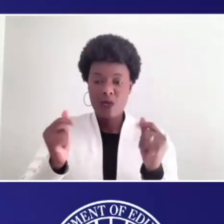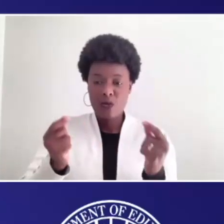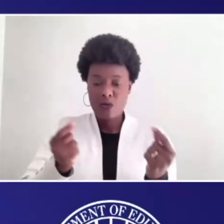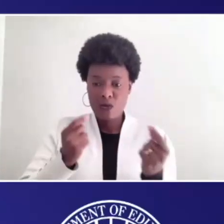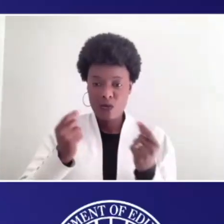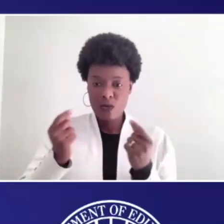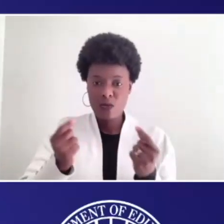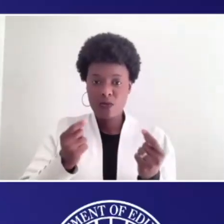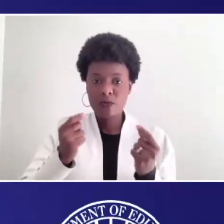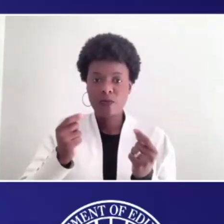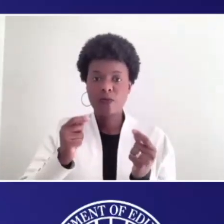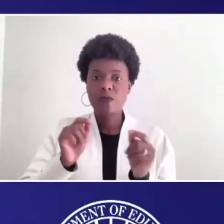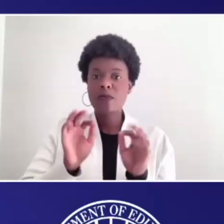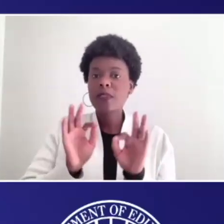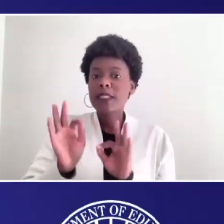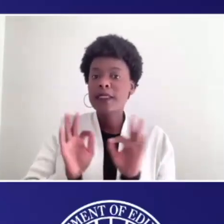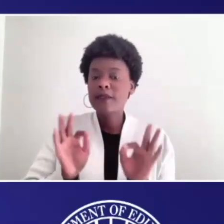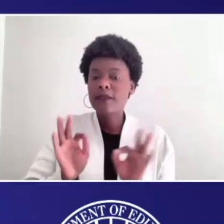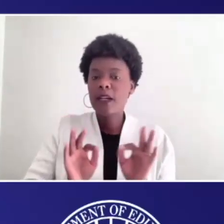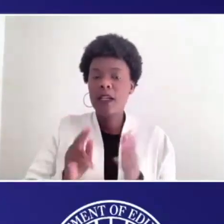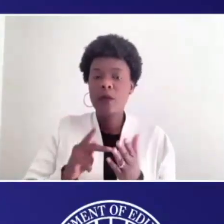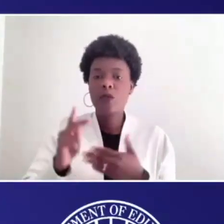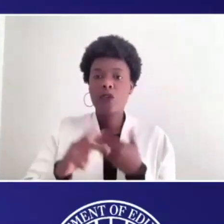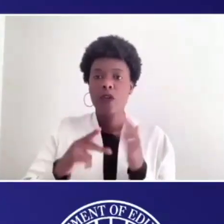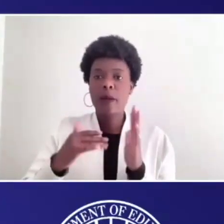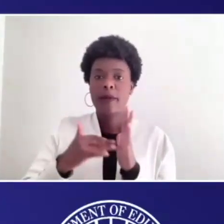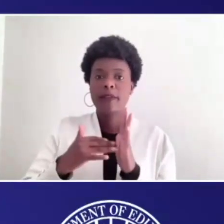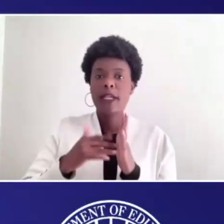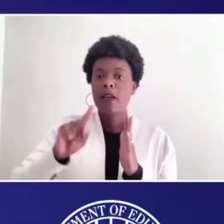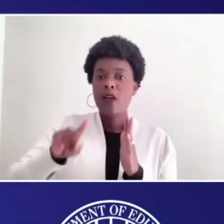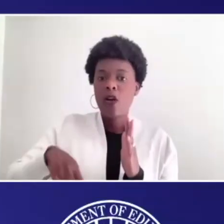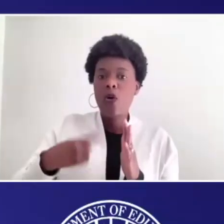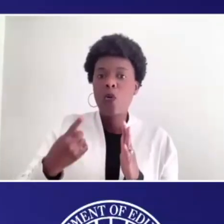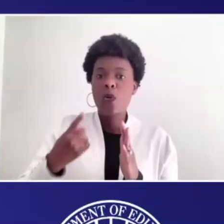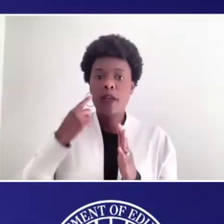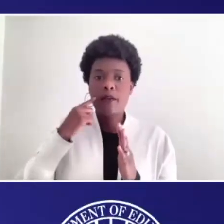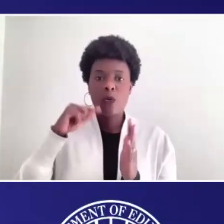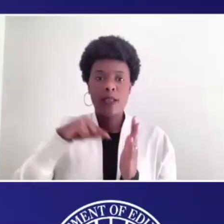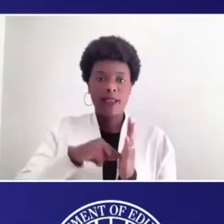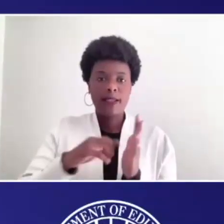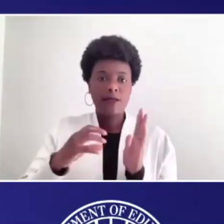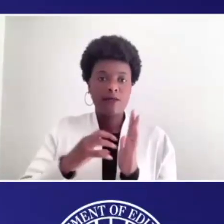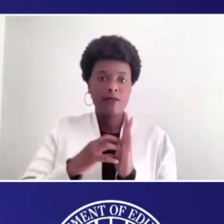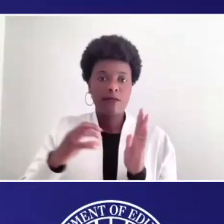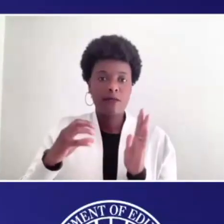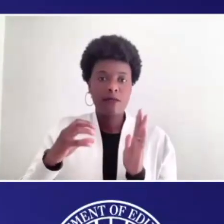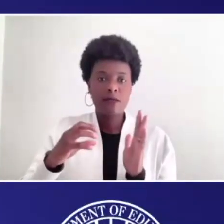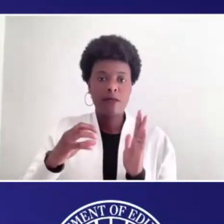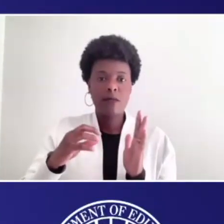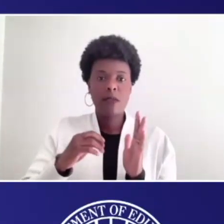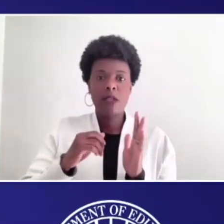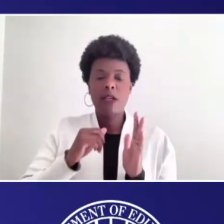define program of study for this purpose, only for the purpose of that subparagraph and not, not more broadly.